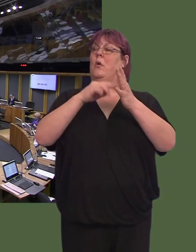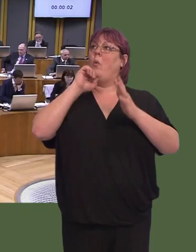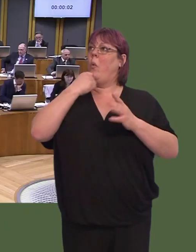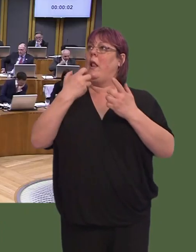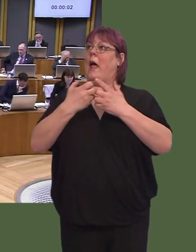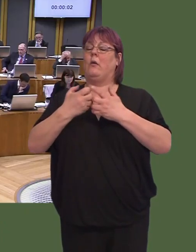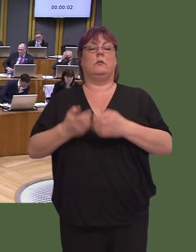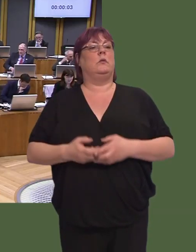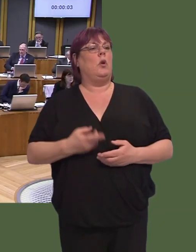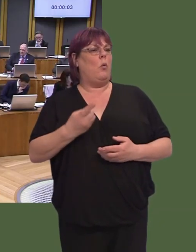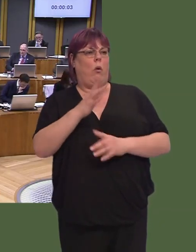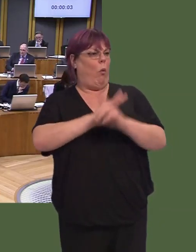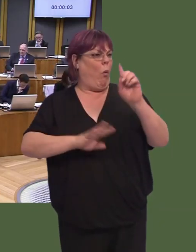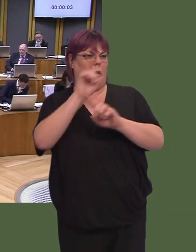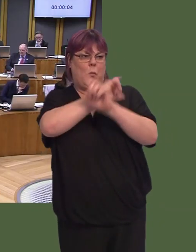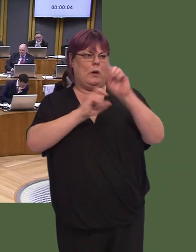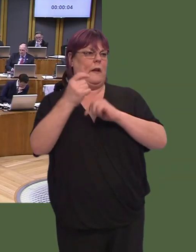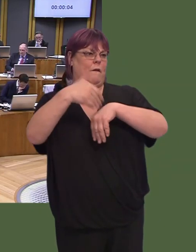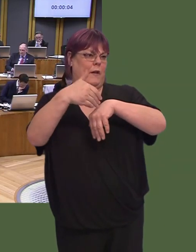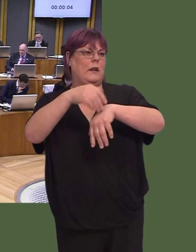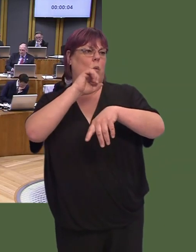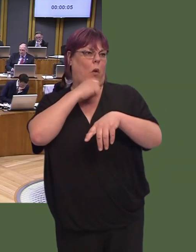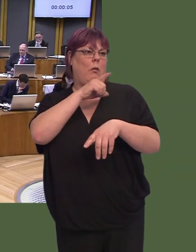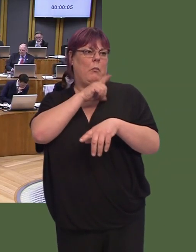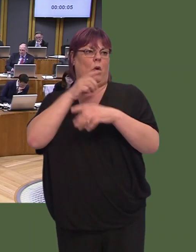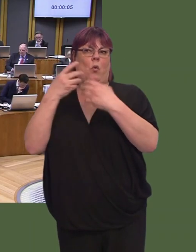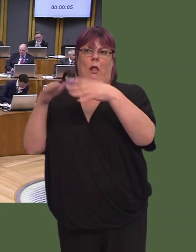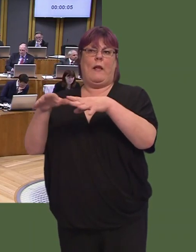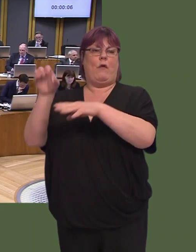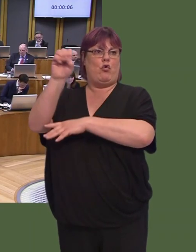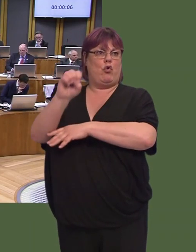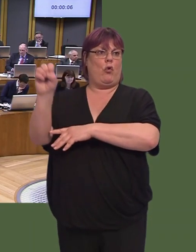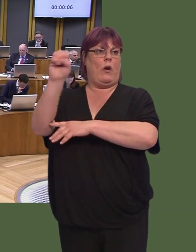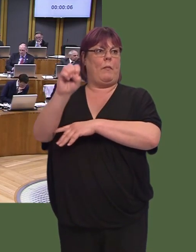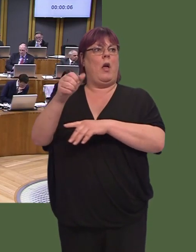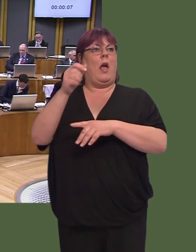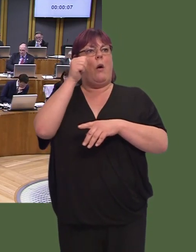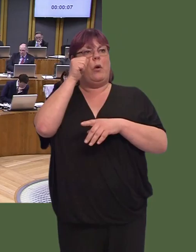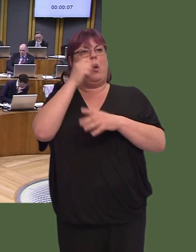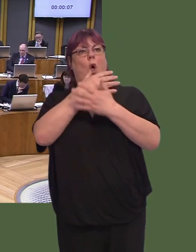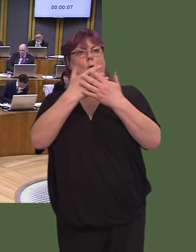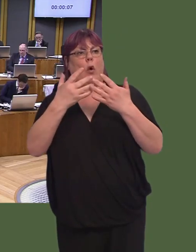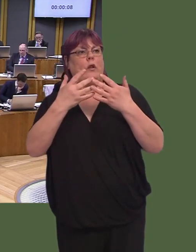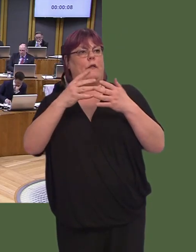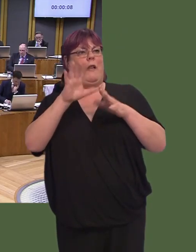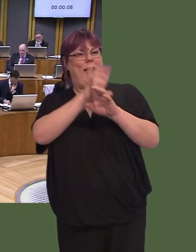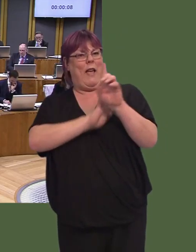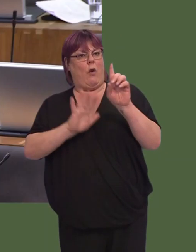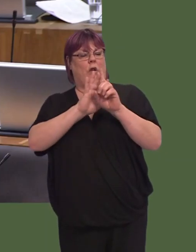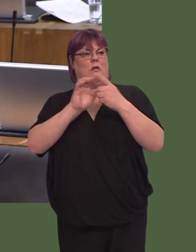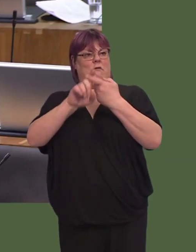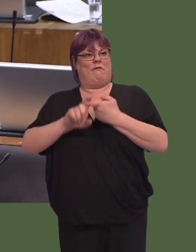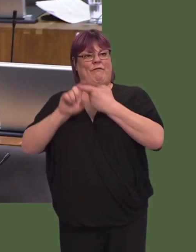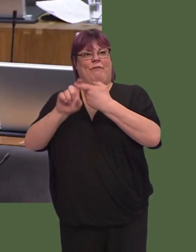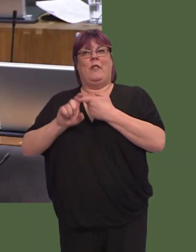In particular, jobs, business and public services in Islwyn, and, indeed, across Wales, will be critically dependent on securing full and unfettered access to the single market and